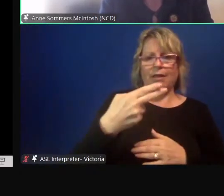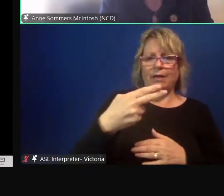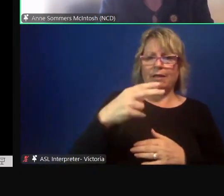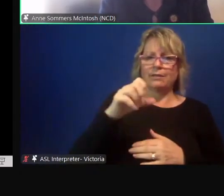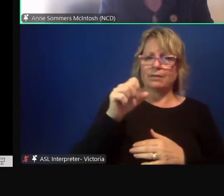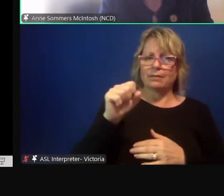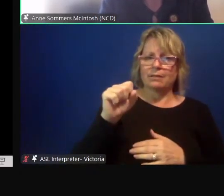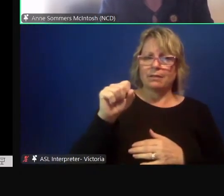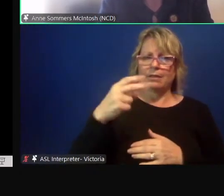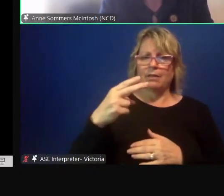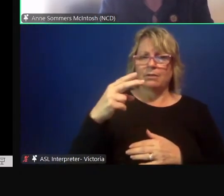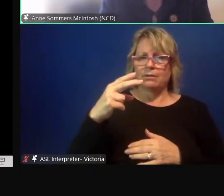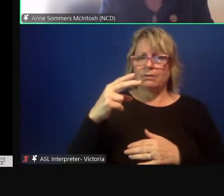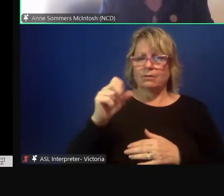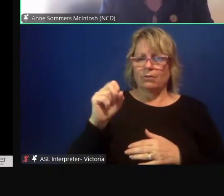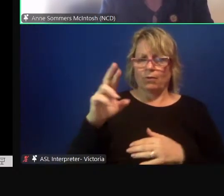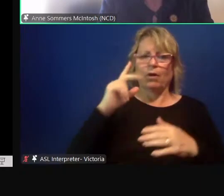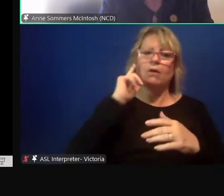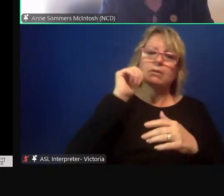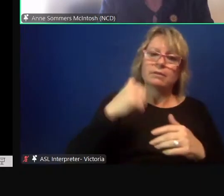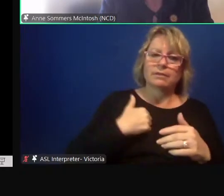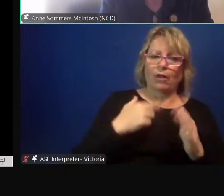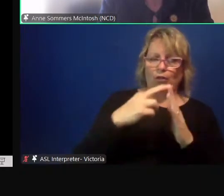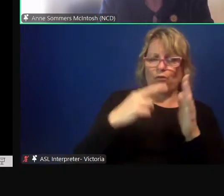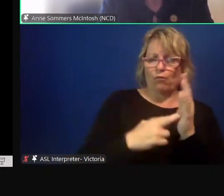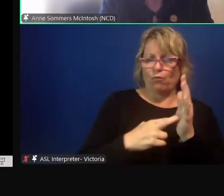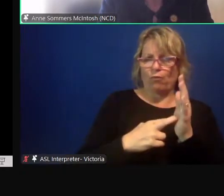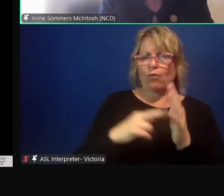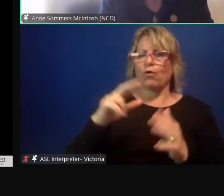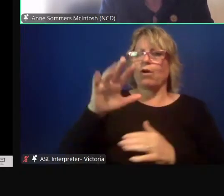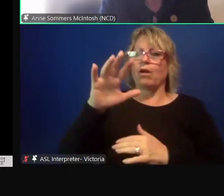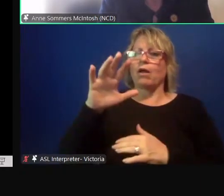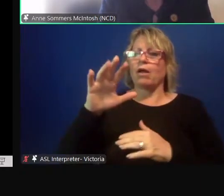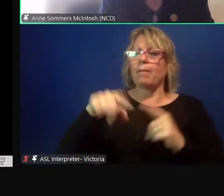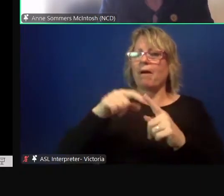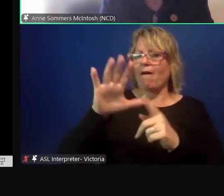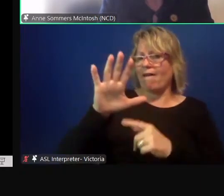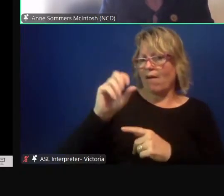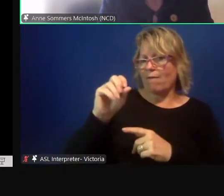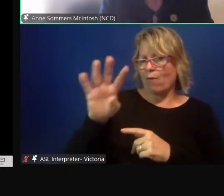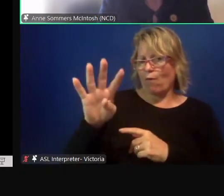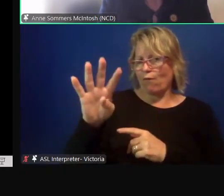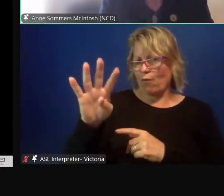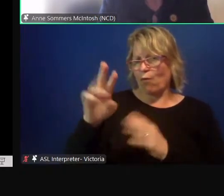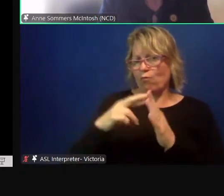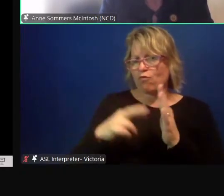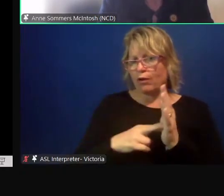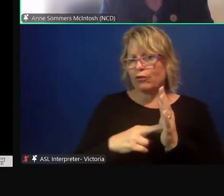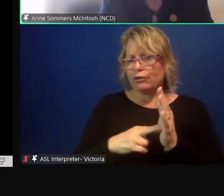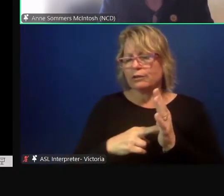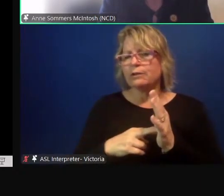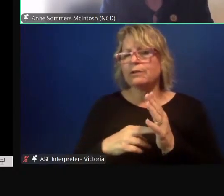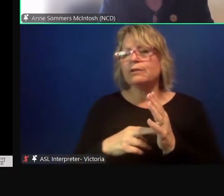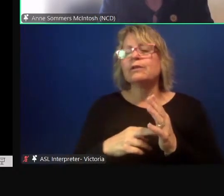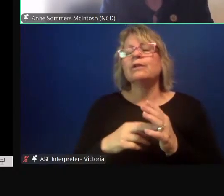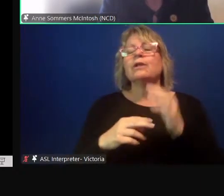finalized a rule updating the section 504 regulations, which do, adopt the access board,